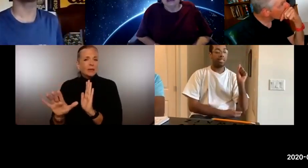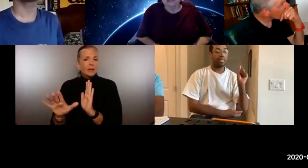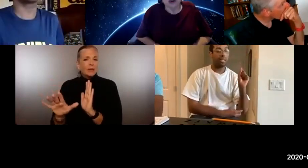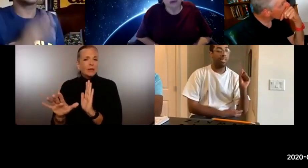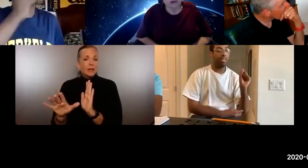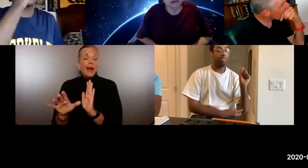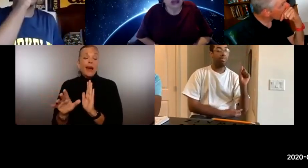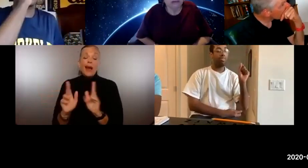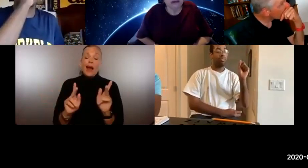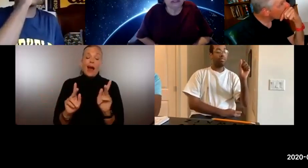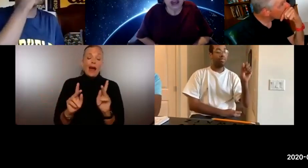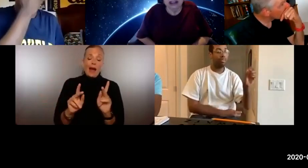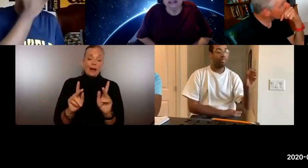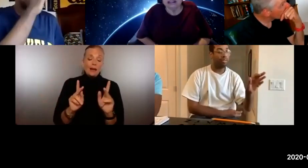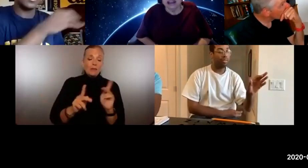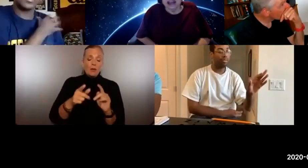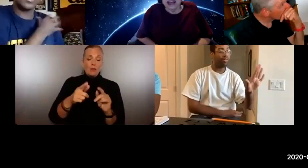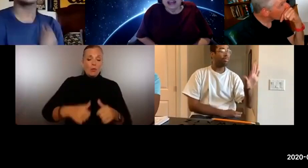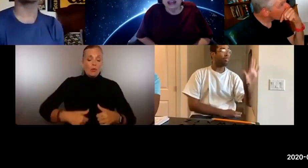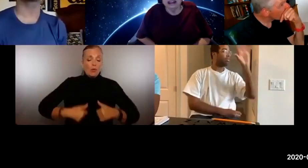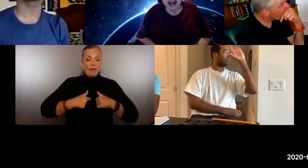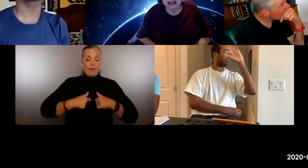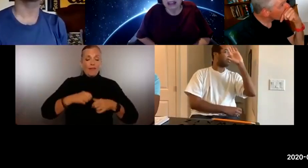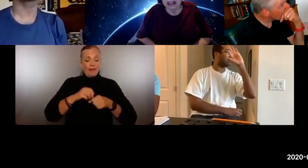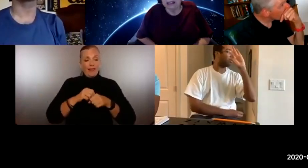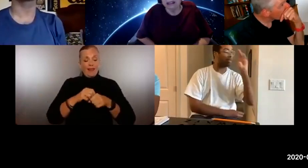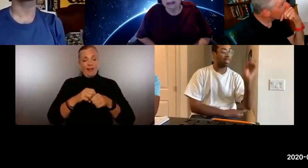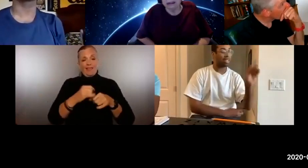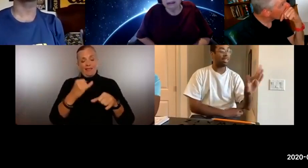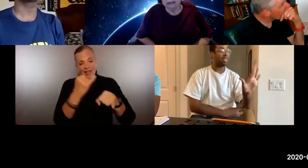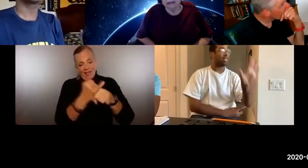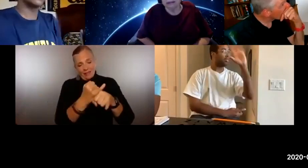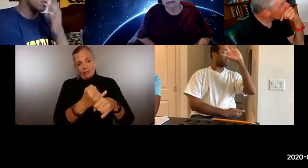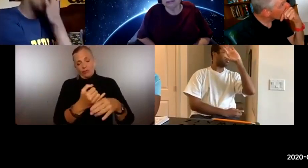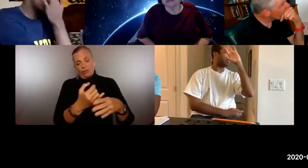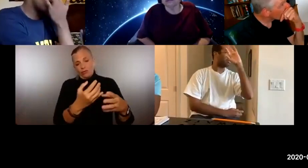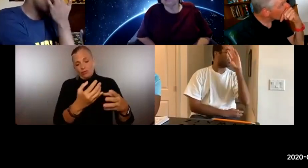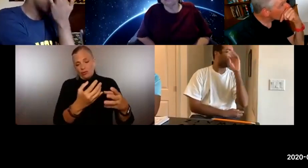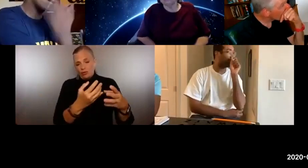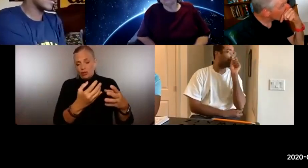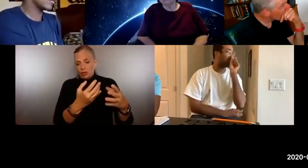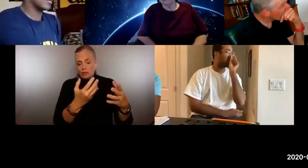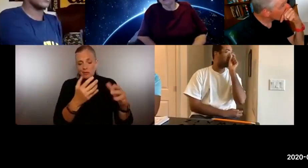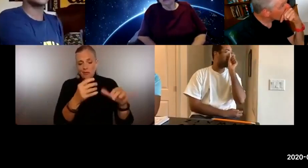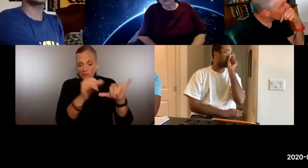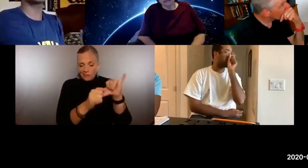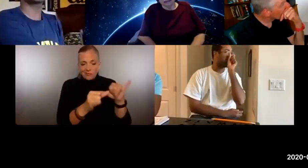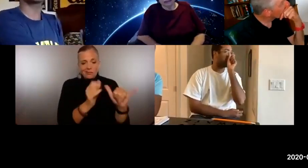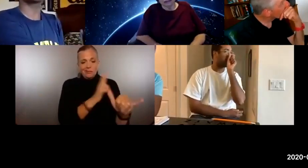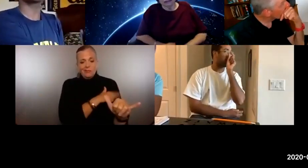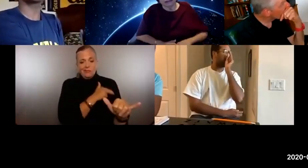so we're becoming friends and colleagues. Thank you, Judy.